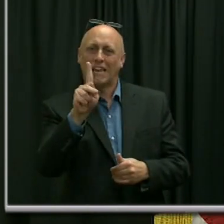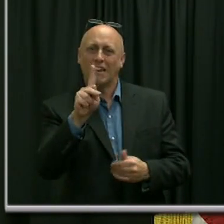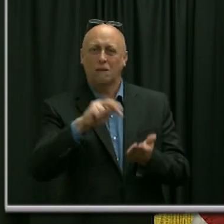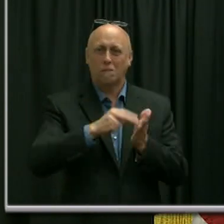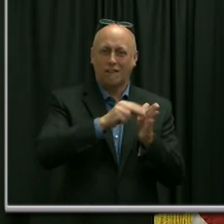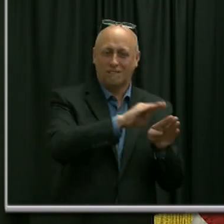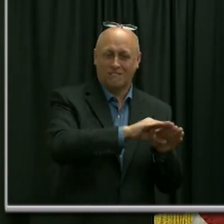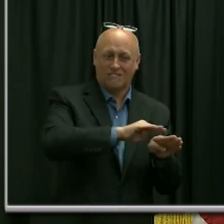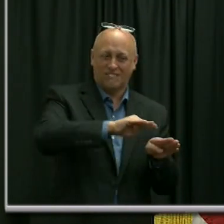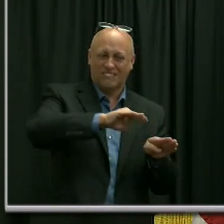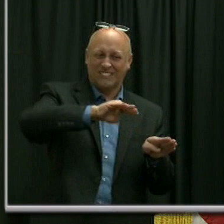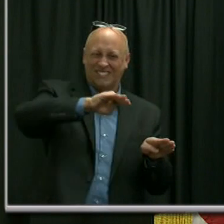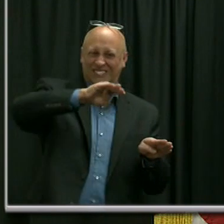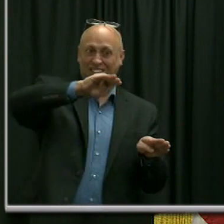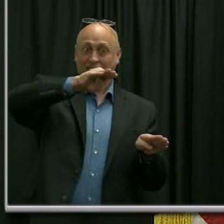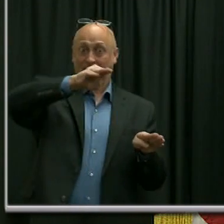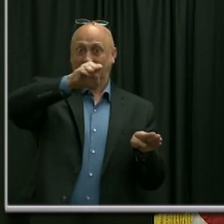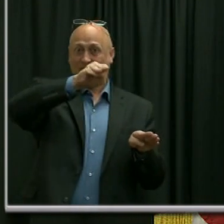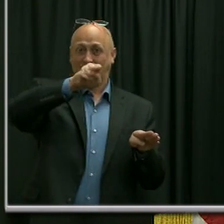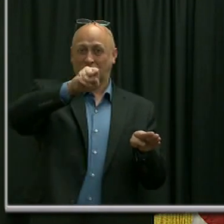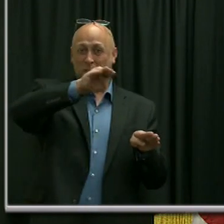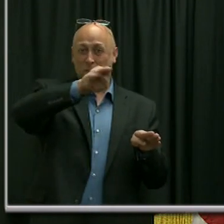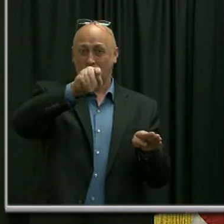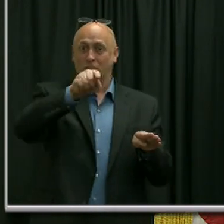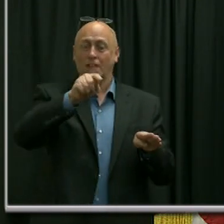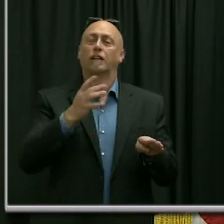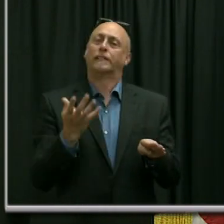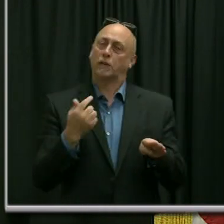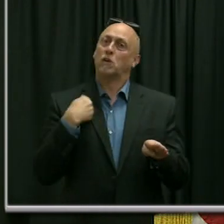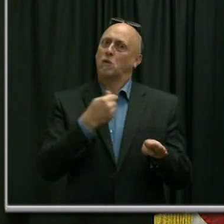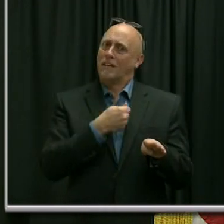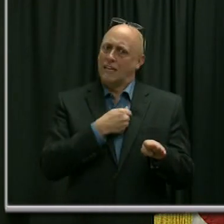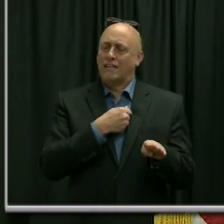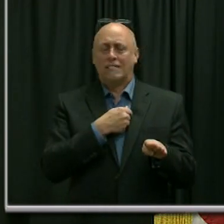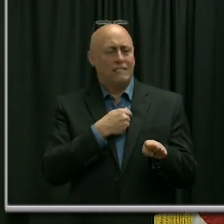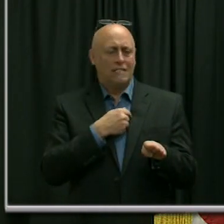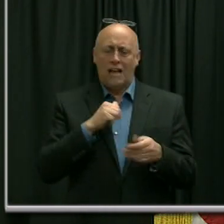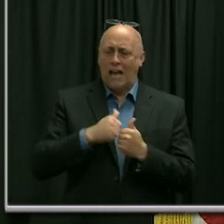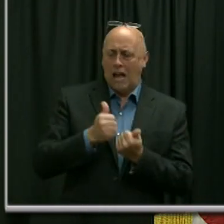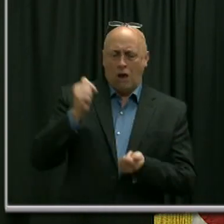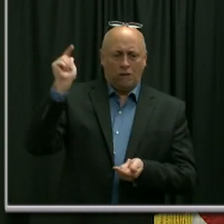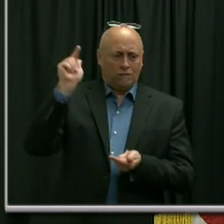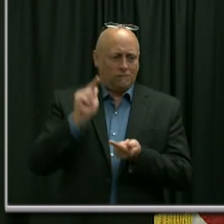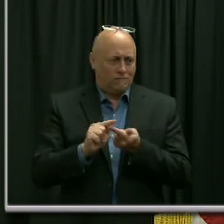POWERFUL TOOL NOW IS TO SLOW THE SPREAD OF THIS VIRUS TO SEE